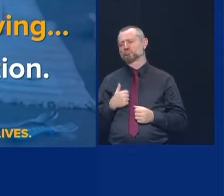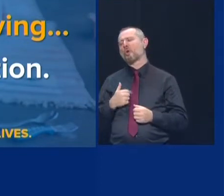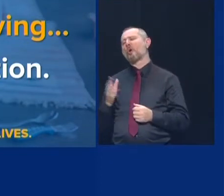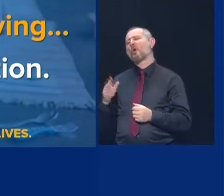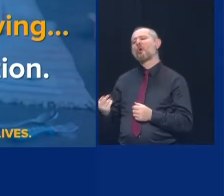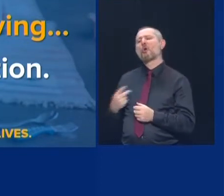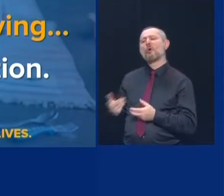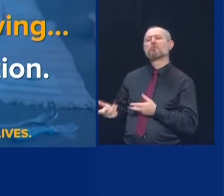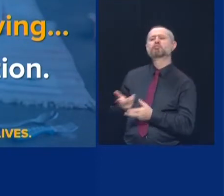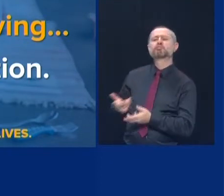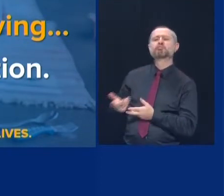SHE'S IN CHICAGO.